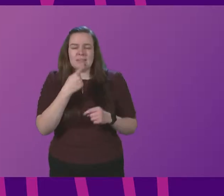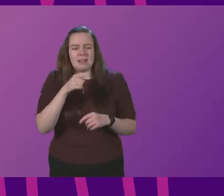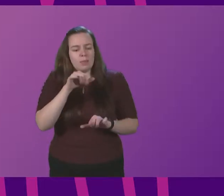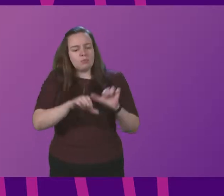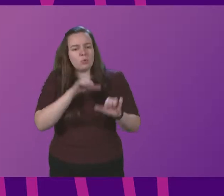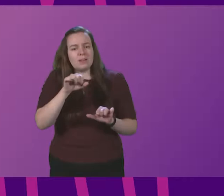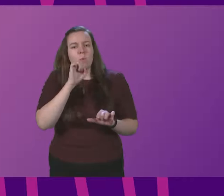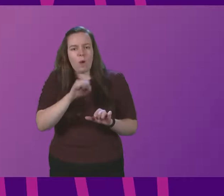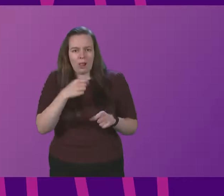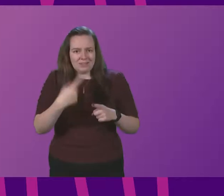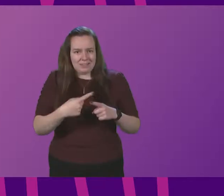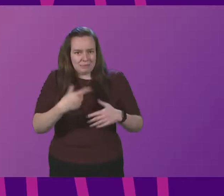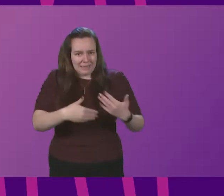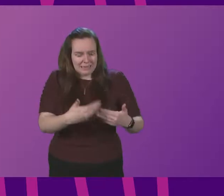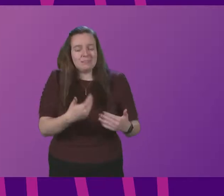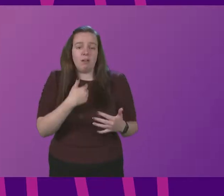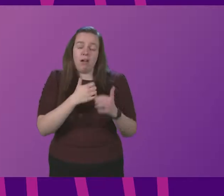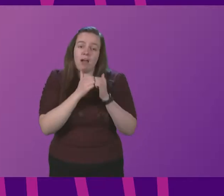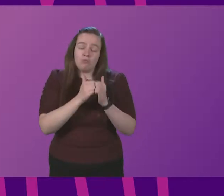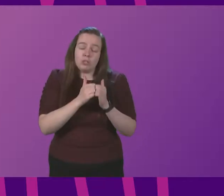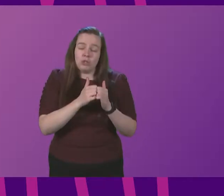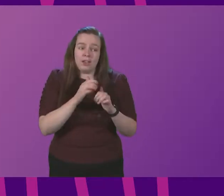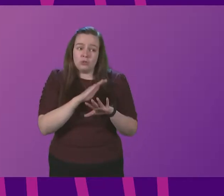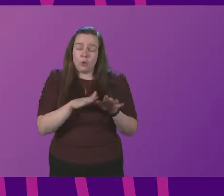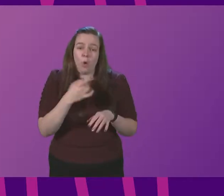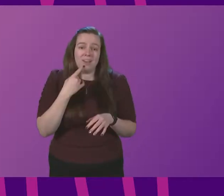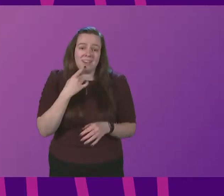at speed. I appreciate that this may not be an easy question for him to answer,